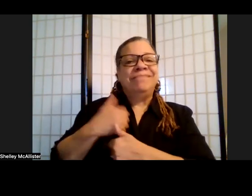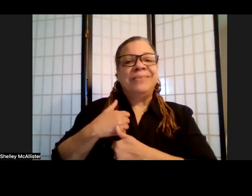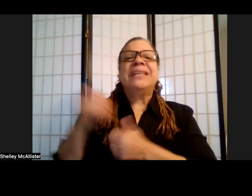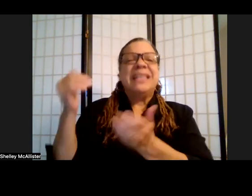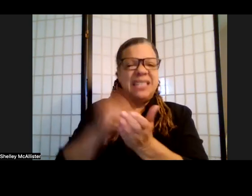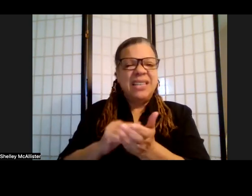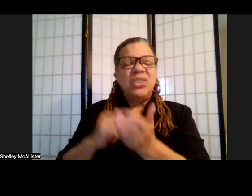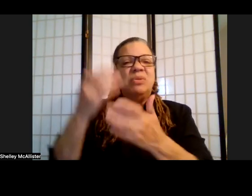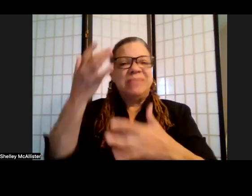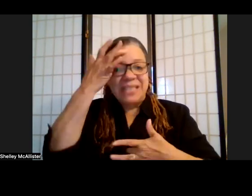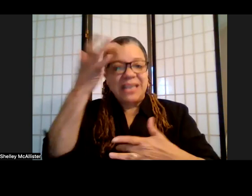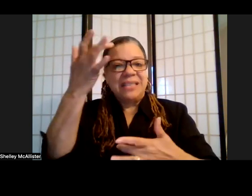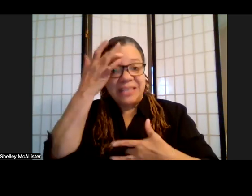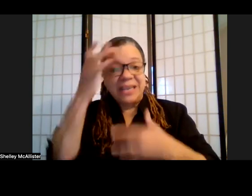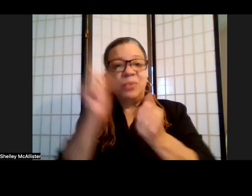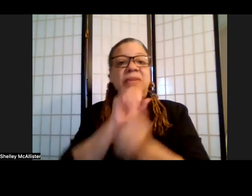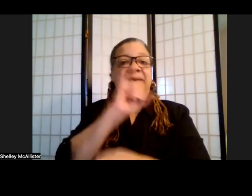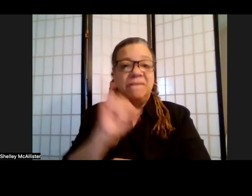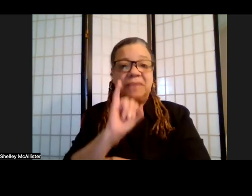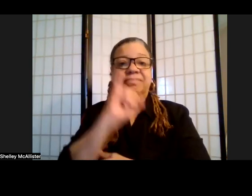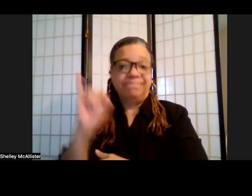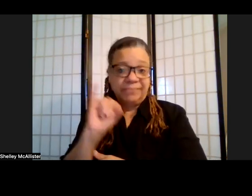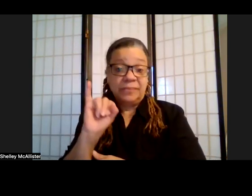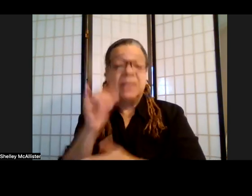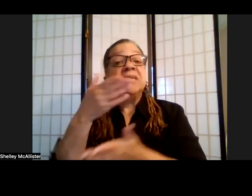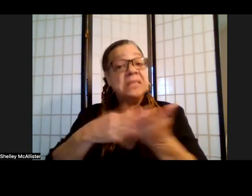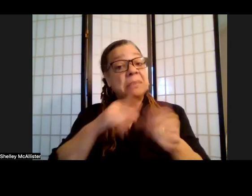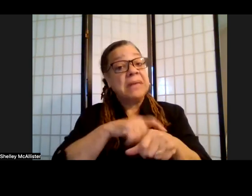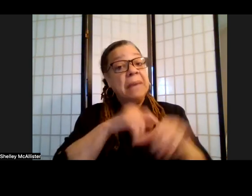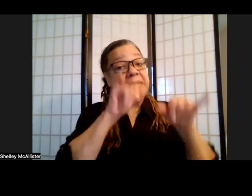to spread part of his time in the Pearl Harbor, and part of it on the ship. But, in Pearl Harbor,